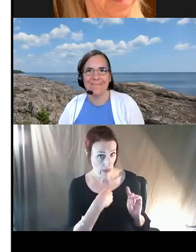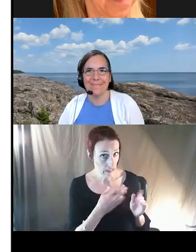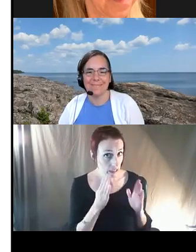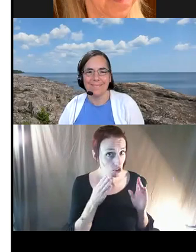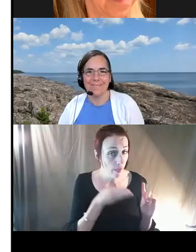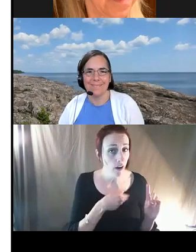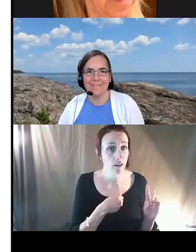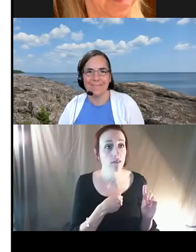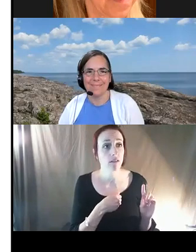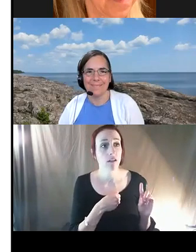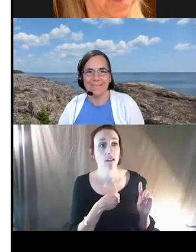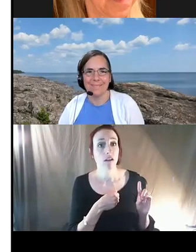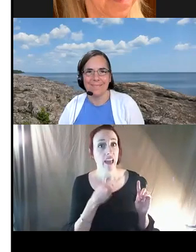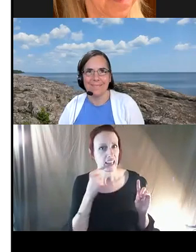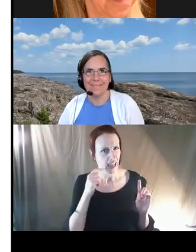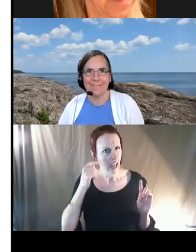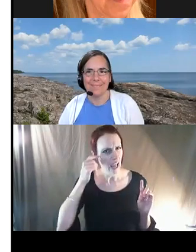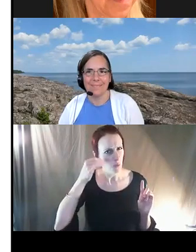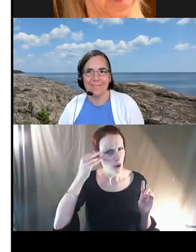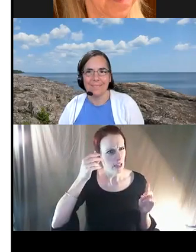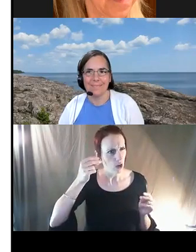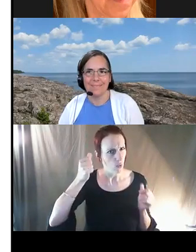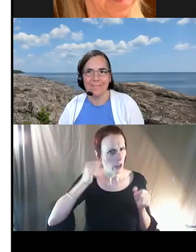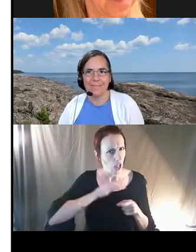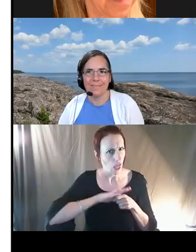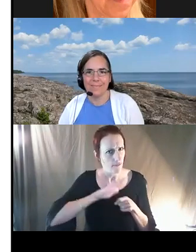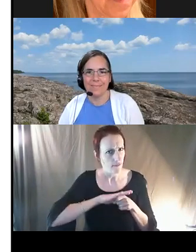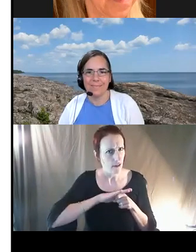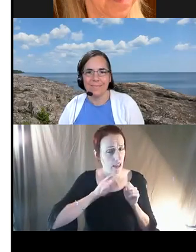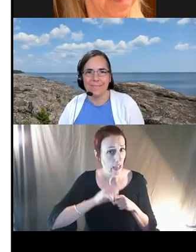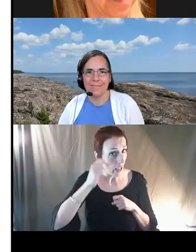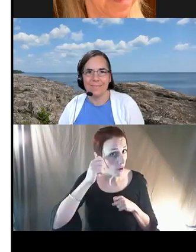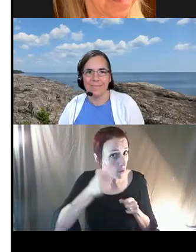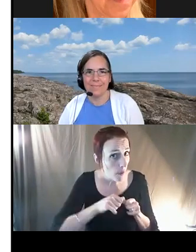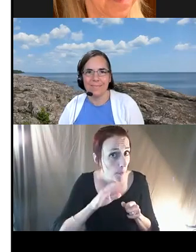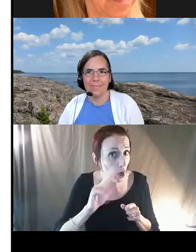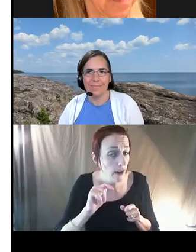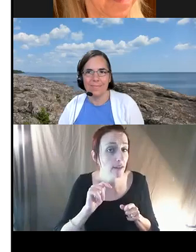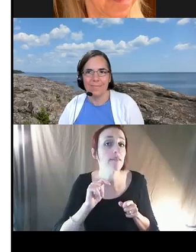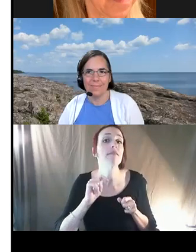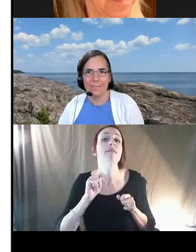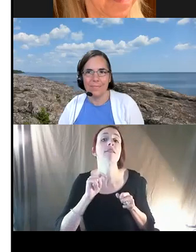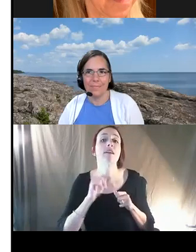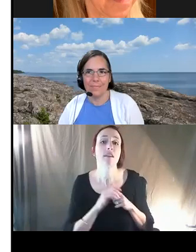pull it into my brain? Did it hold in my short-term memory enough for me to pass it up?